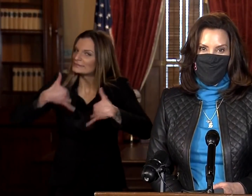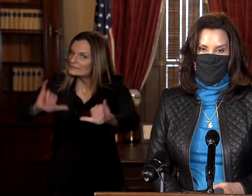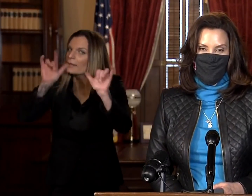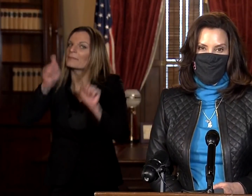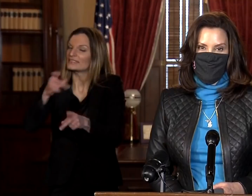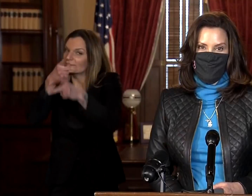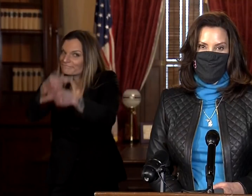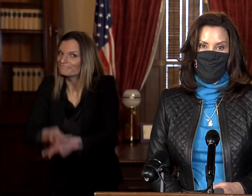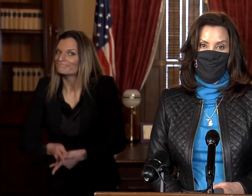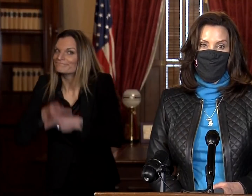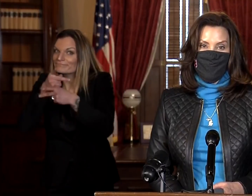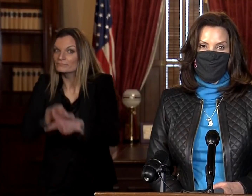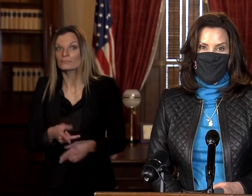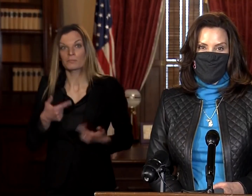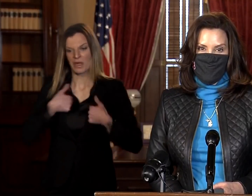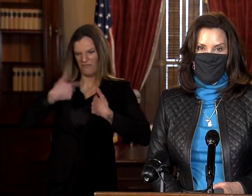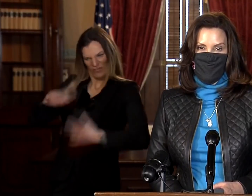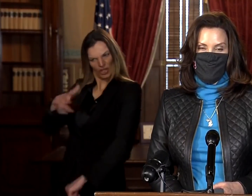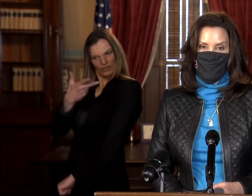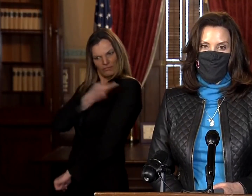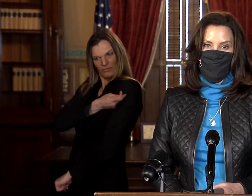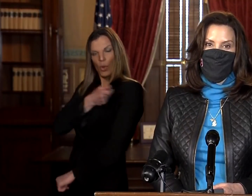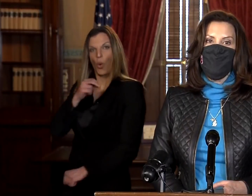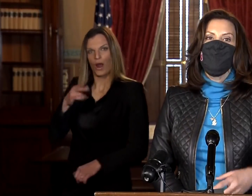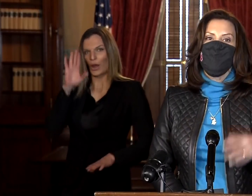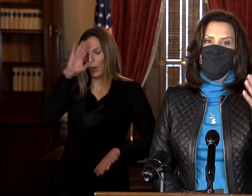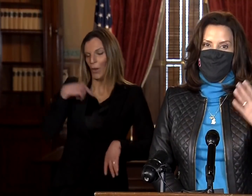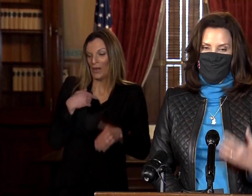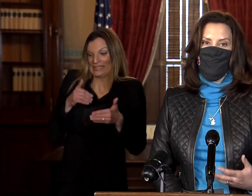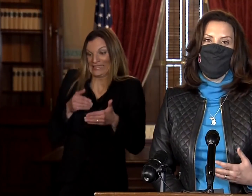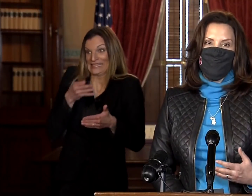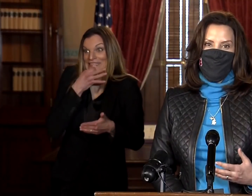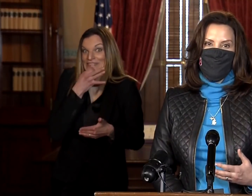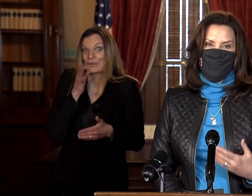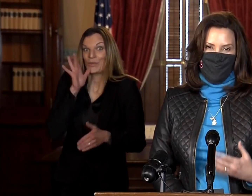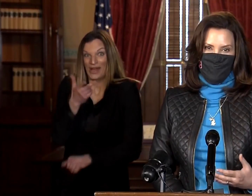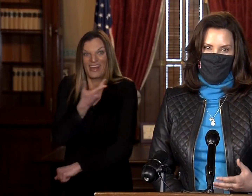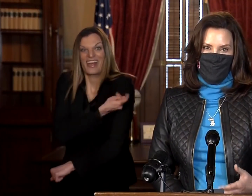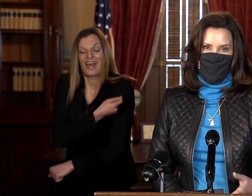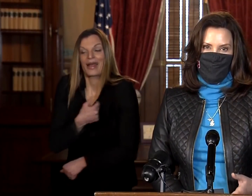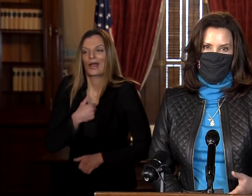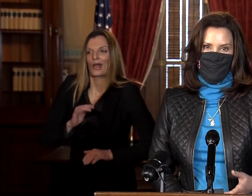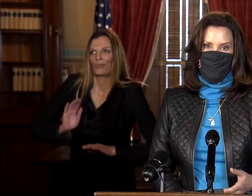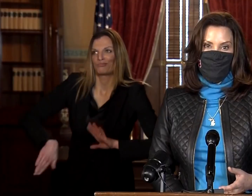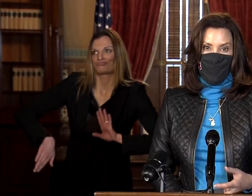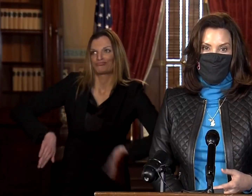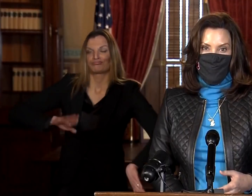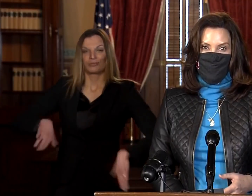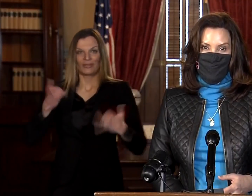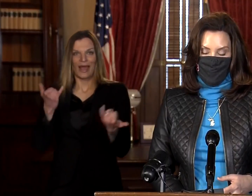social distancing, that’s washing our hands. washing our hands. Even if you’re one of the people Even if you’re one of the people that has gotten the Vaccine or that has gotten the Vaccine or in line to get it soon, it’s